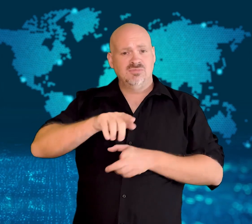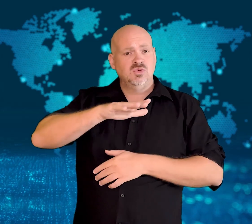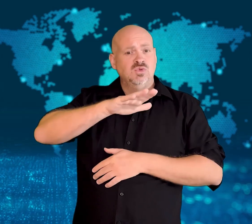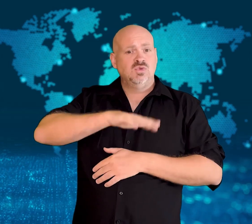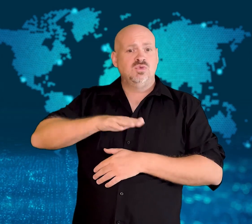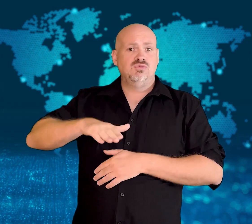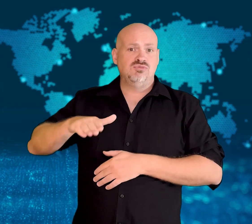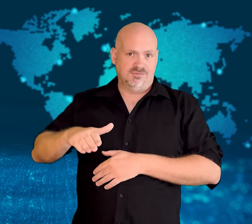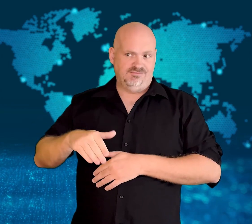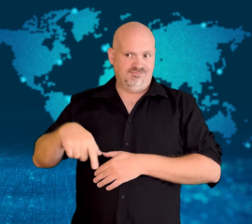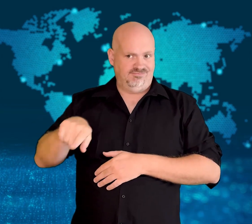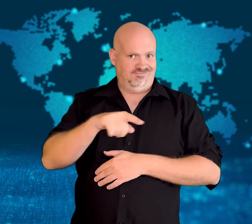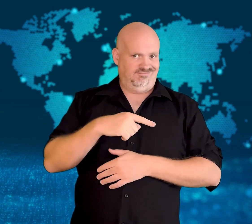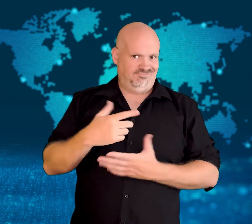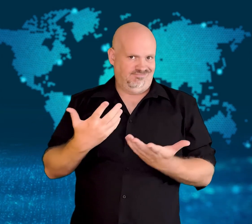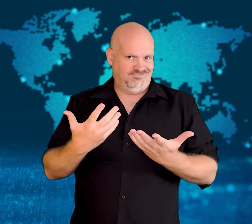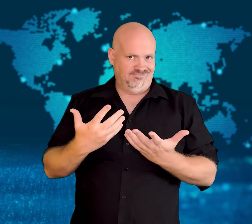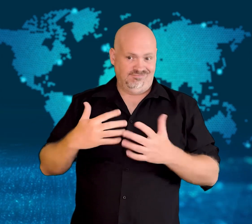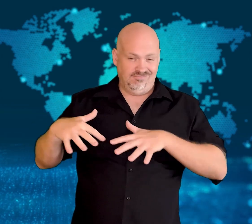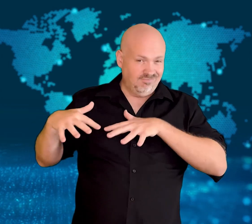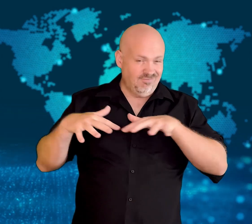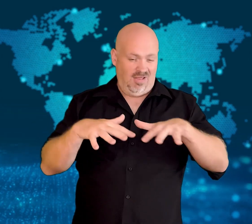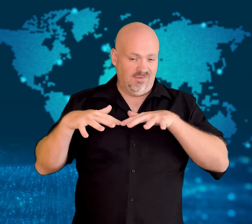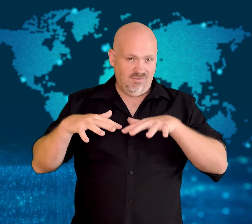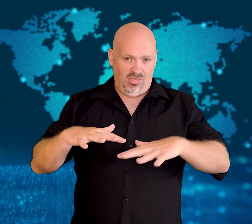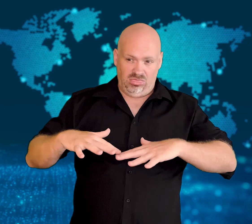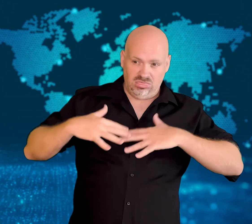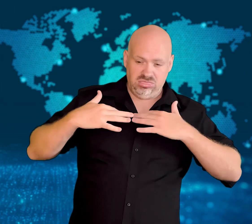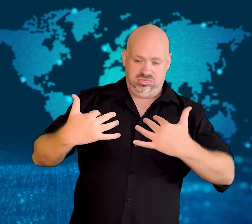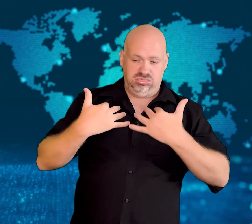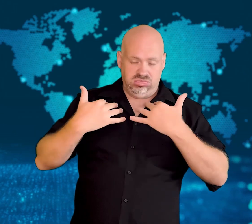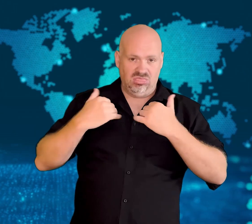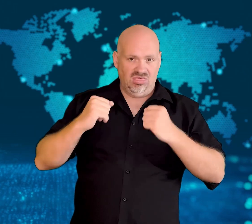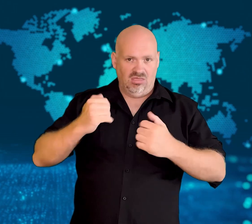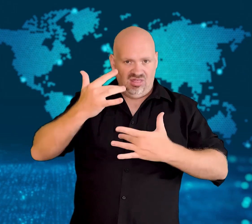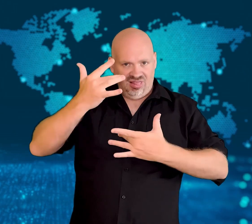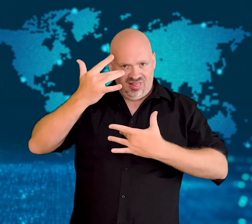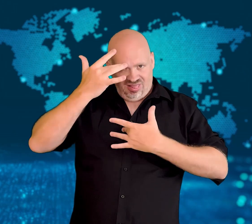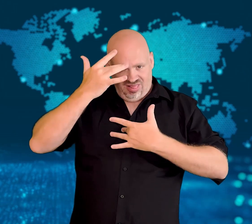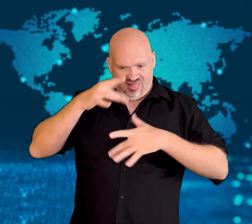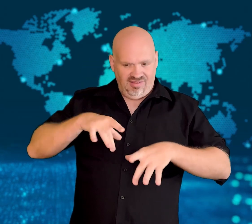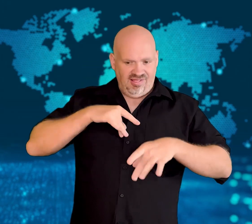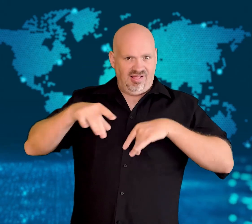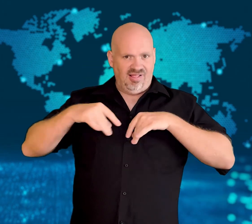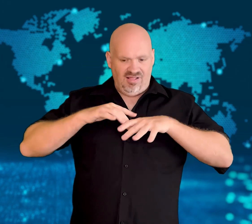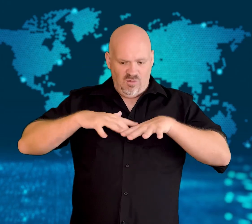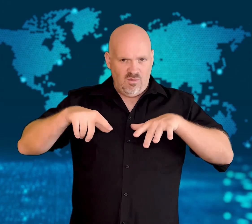Millions of people and children are at risk of waterborne diseases that